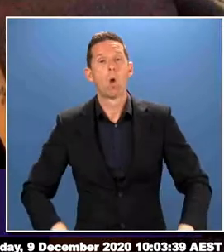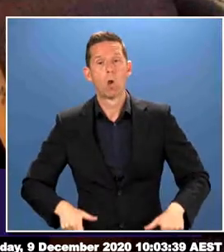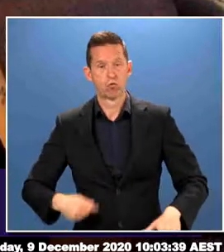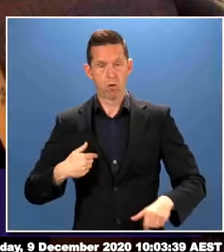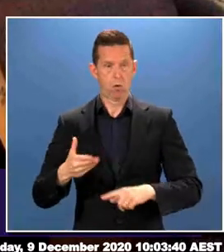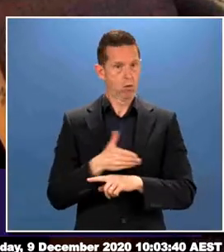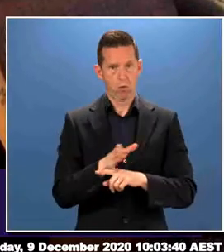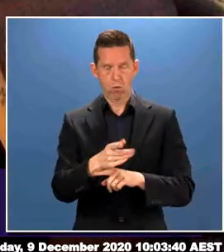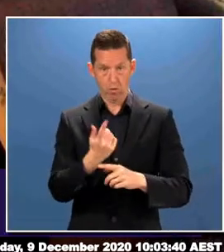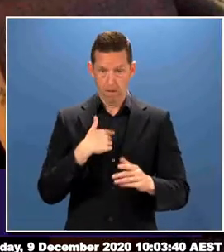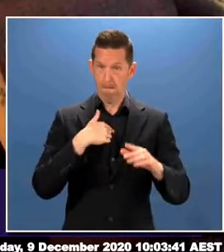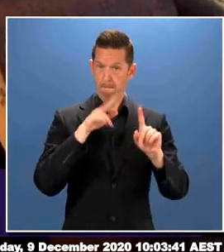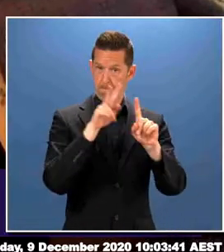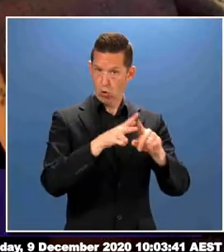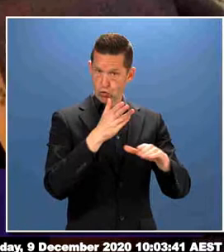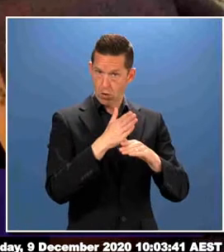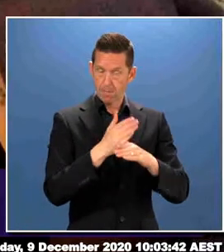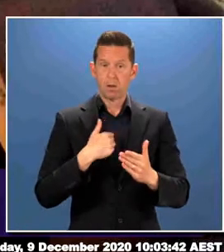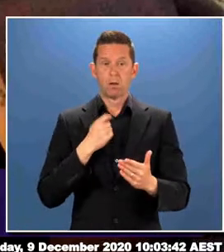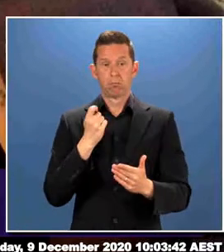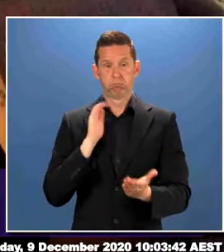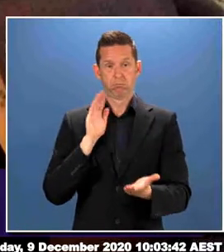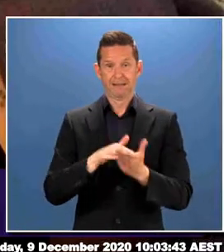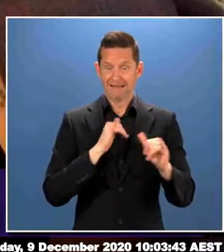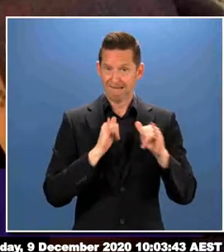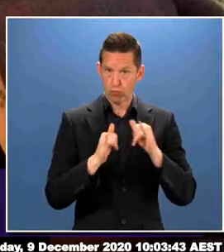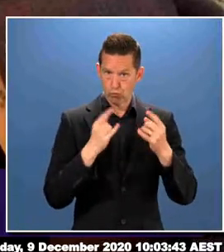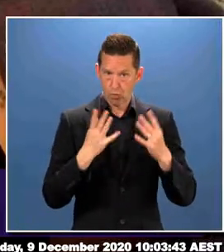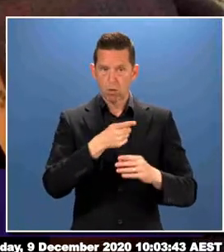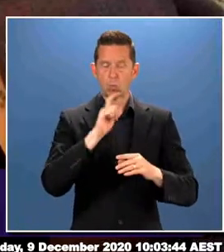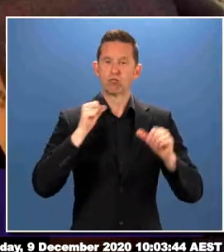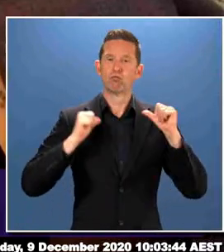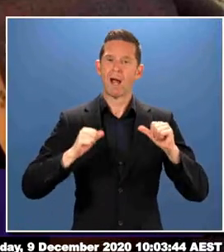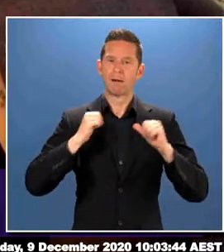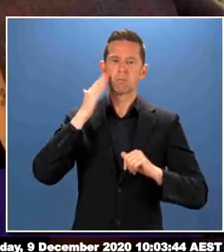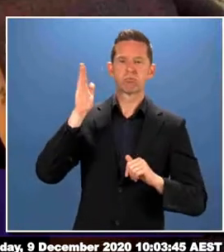I applied for a role and got to the interview stage where there was a training session for about 20 people.